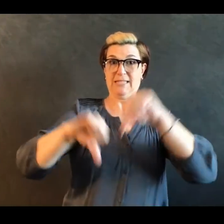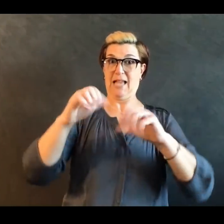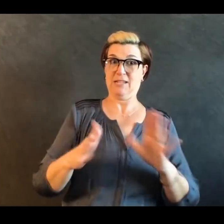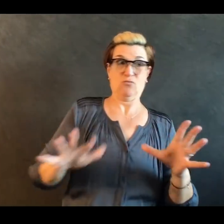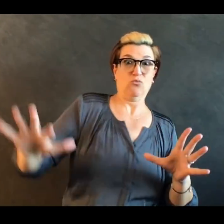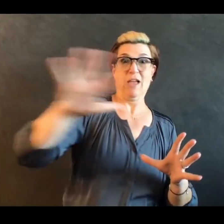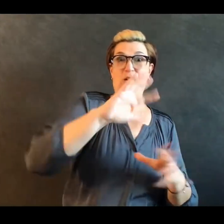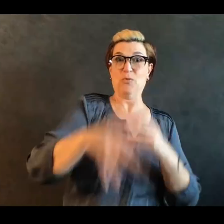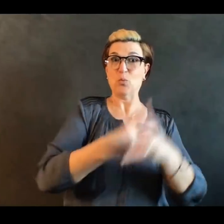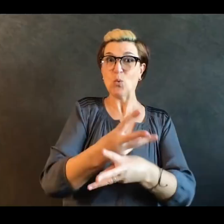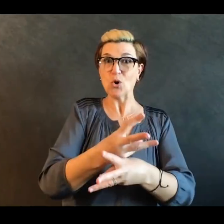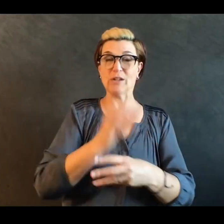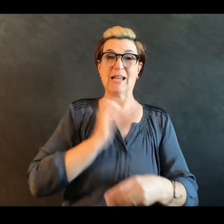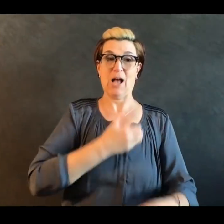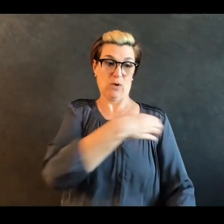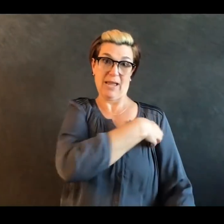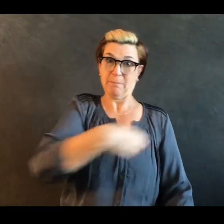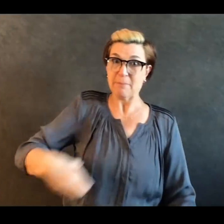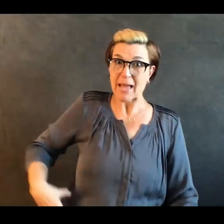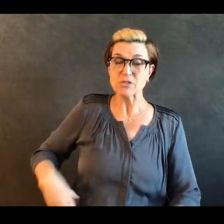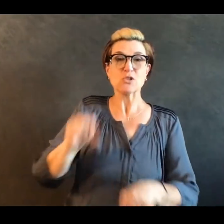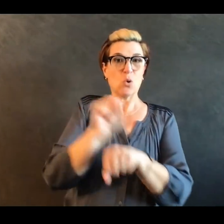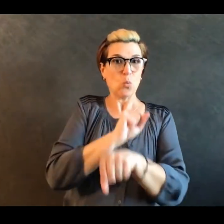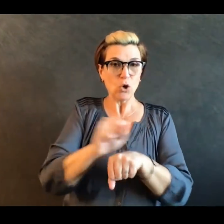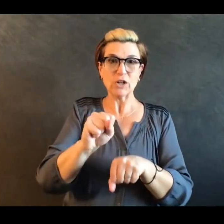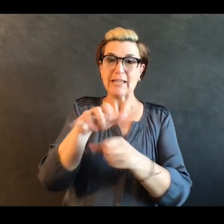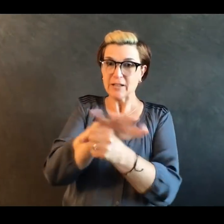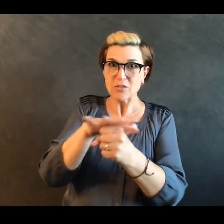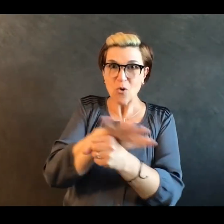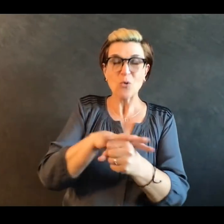with our local staff working with ministries of how to confront this virus